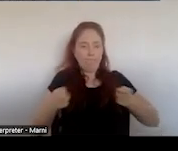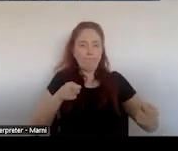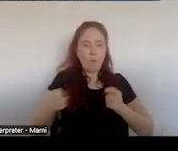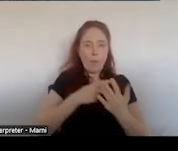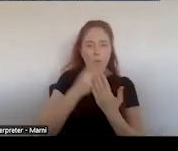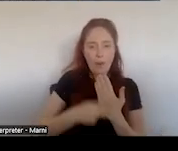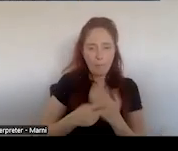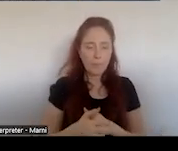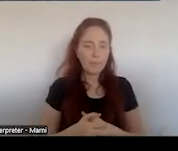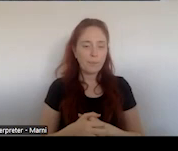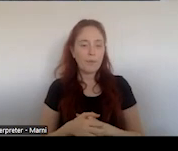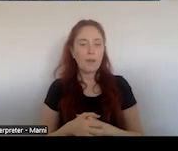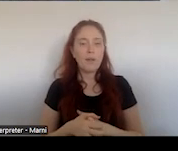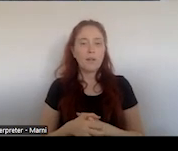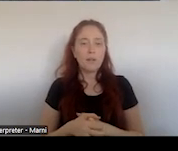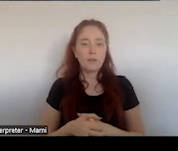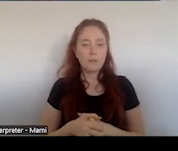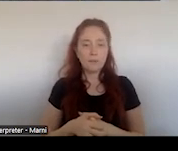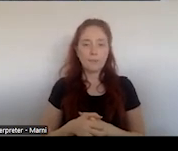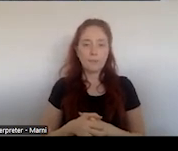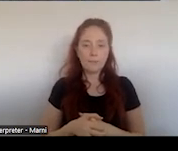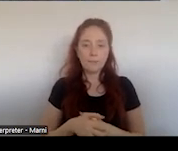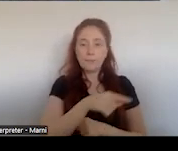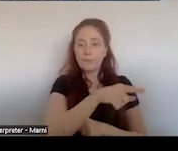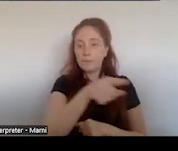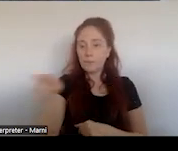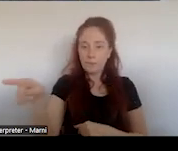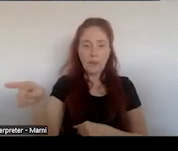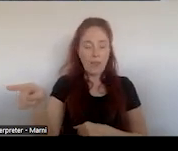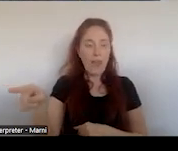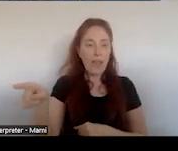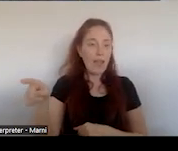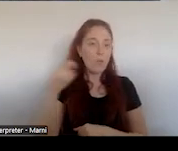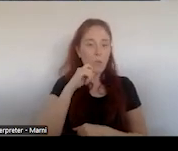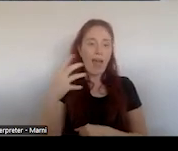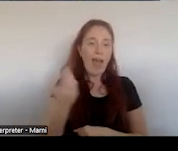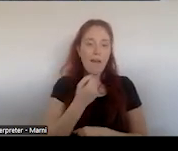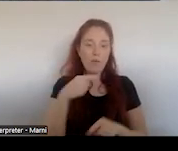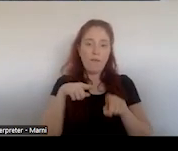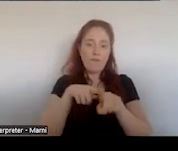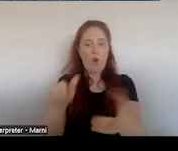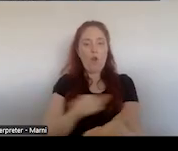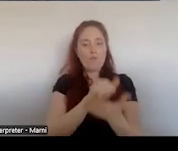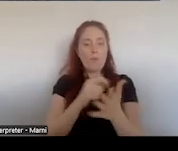Participants will be employed under any applicable award or agreement, wages or conditions,